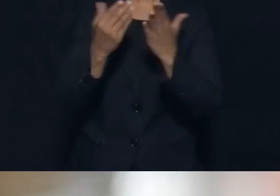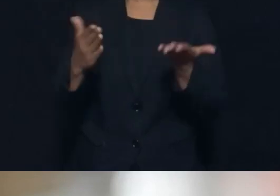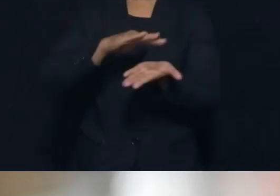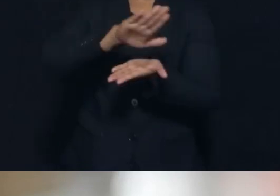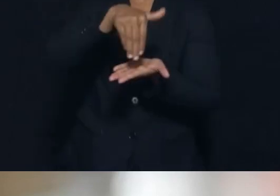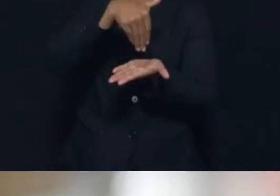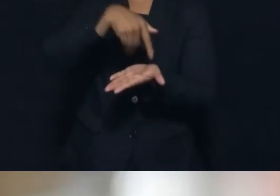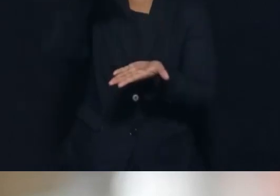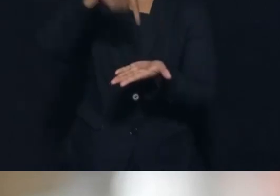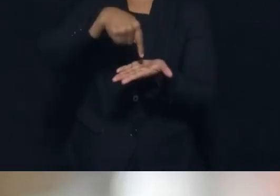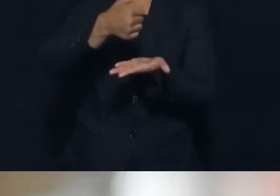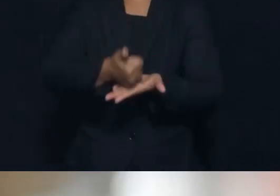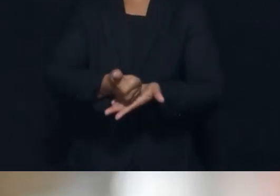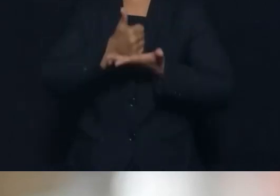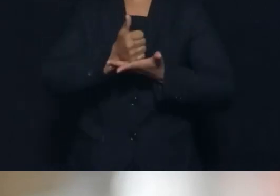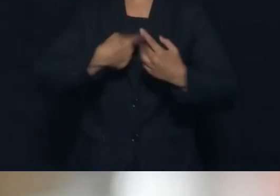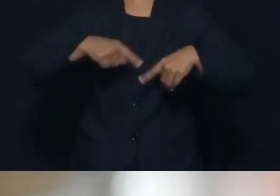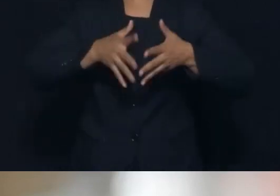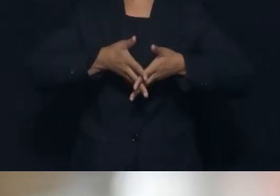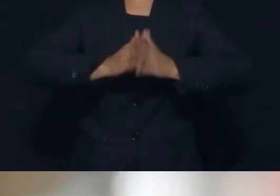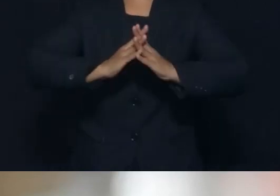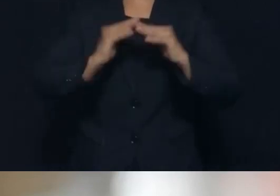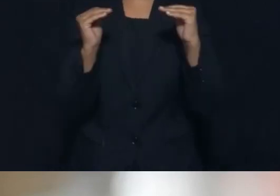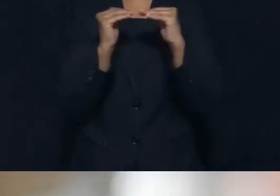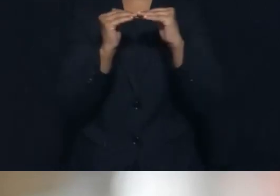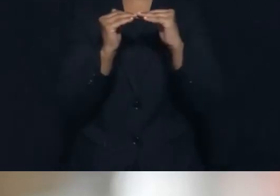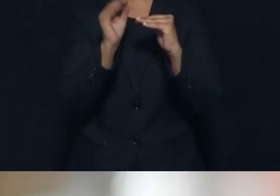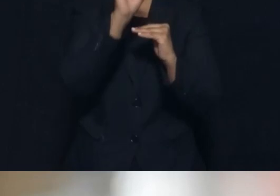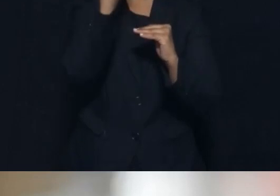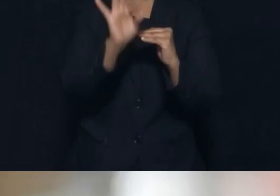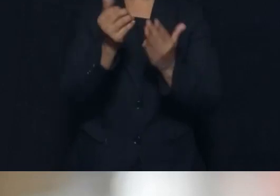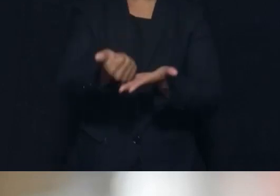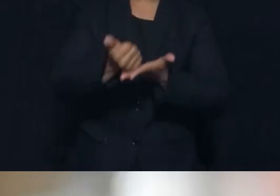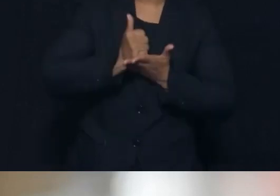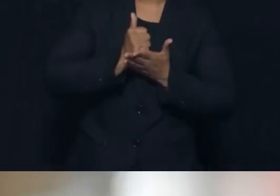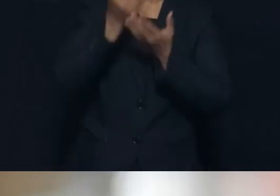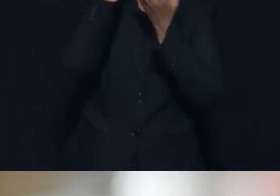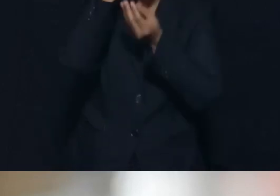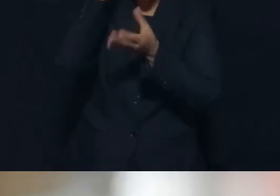Rather just looking at what we have. And so, the discussion is not always constructive.